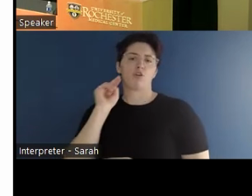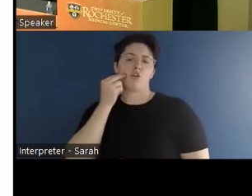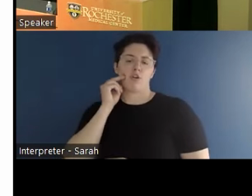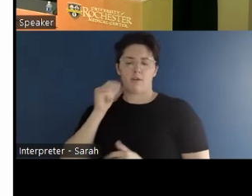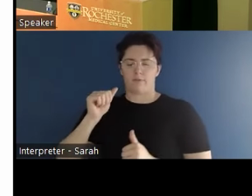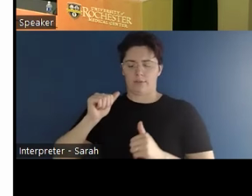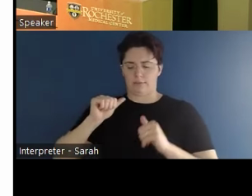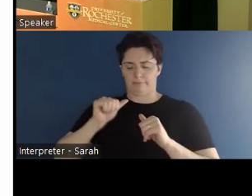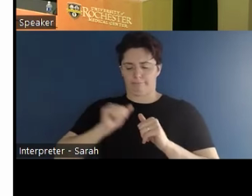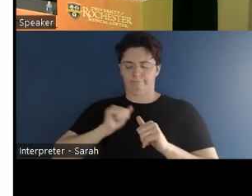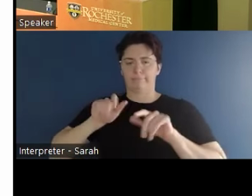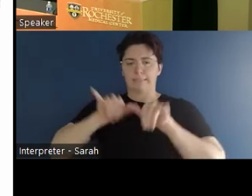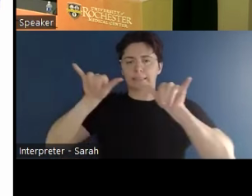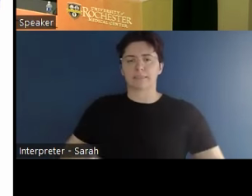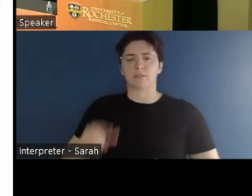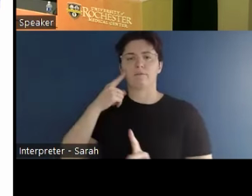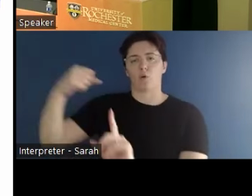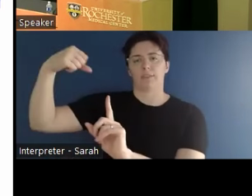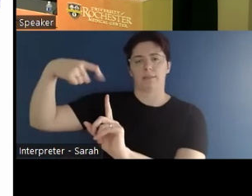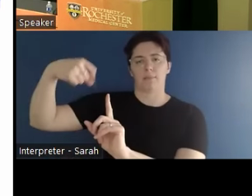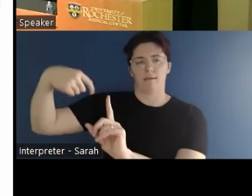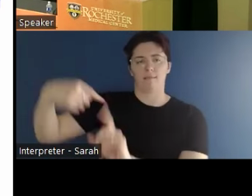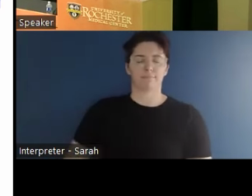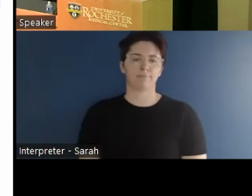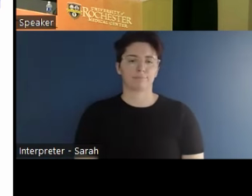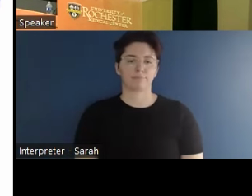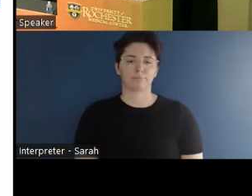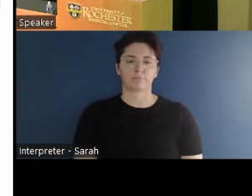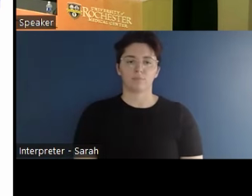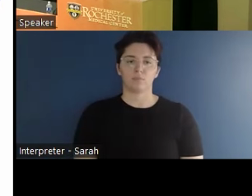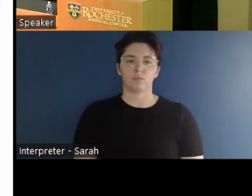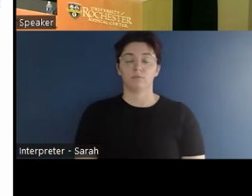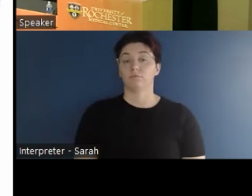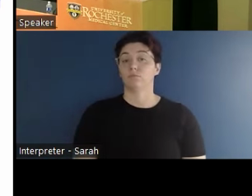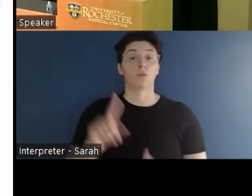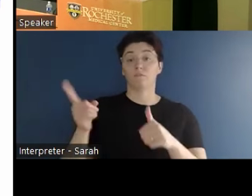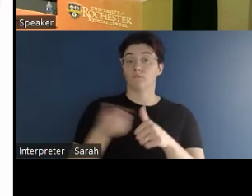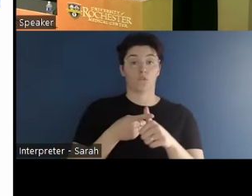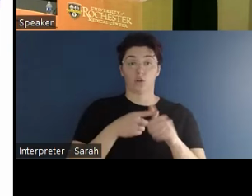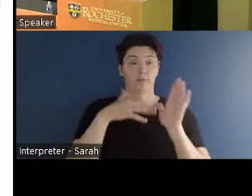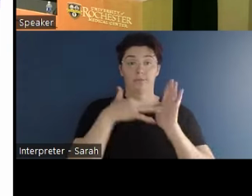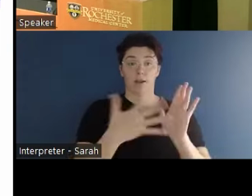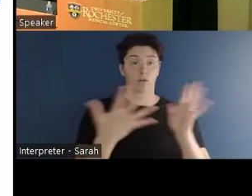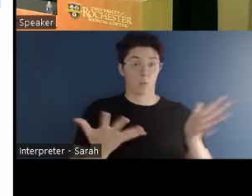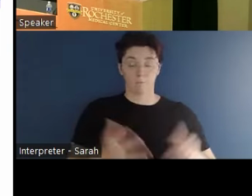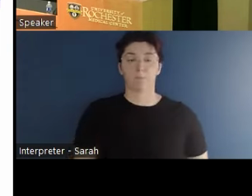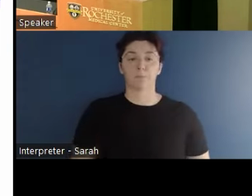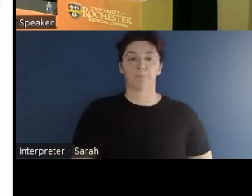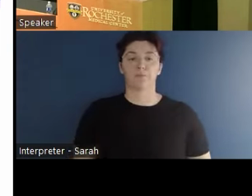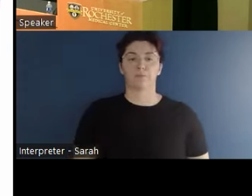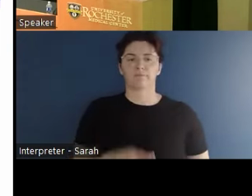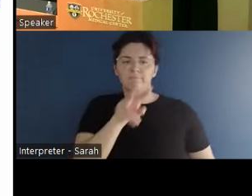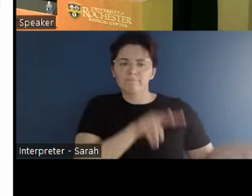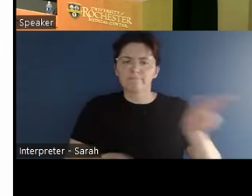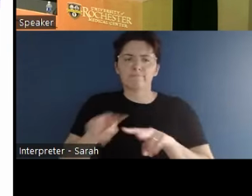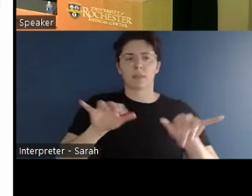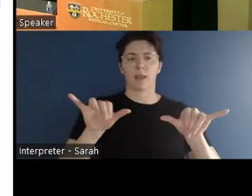stimuli so for this first study I Look to rigorously measure the sympathetic and